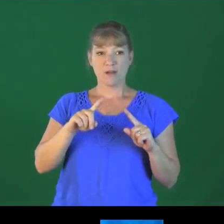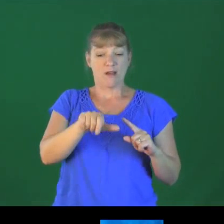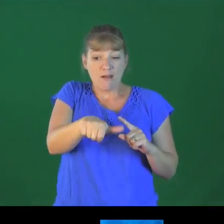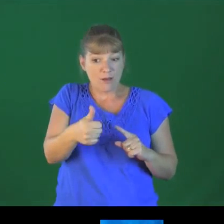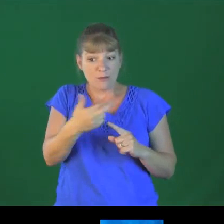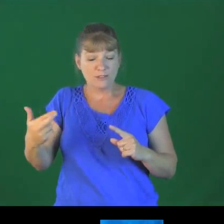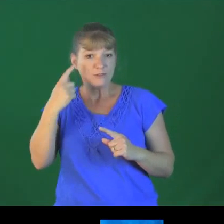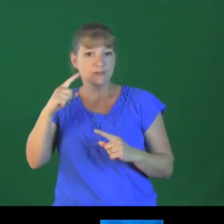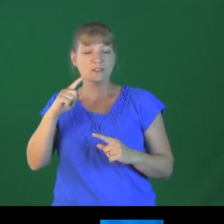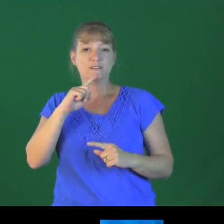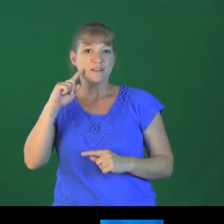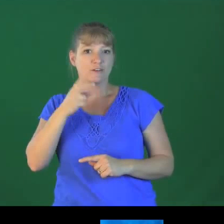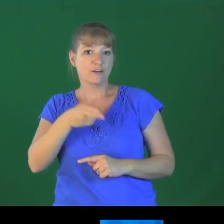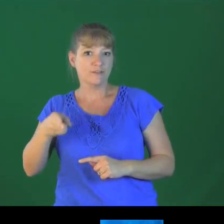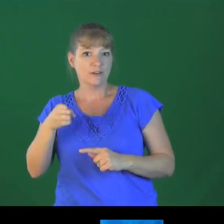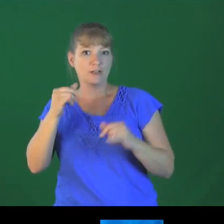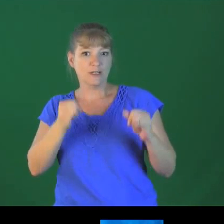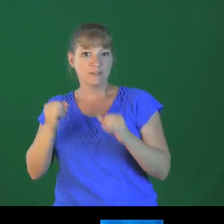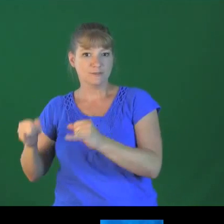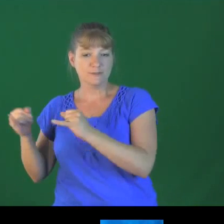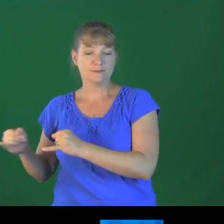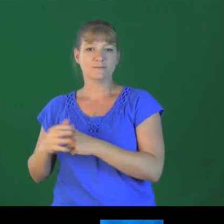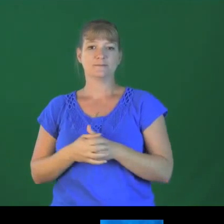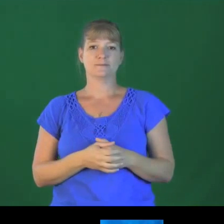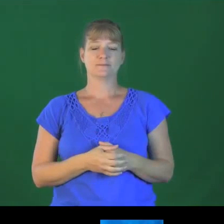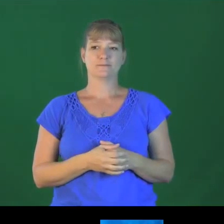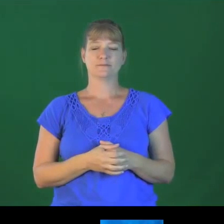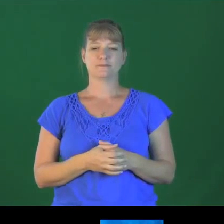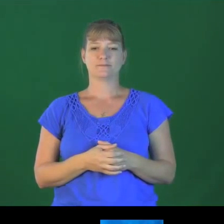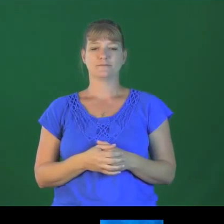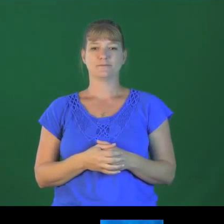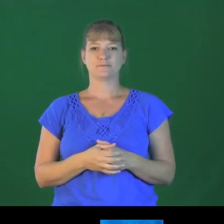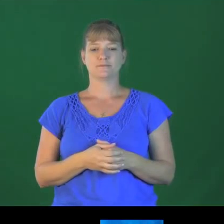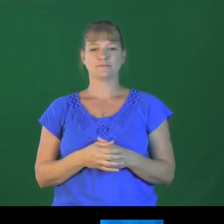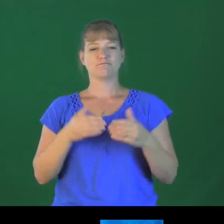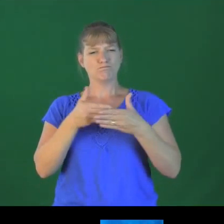or hard of hearing individuals. As we go through these slides,